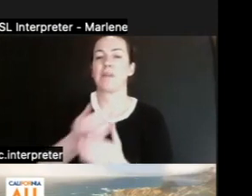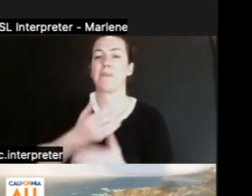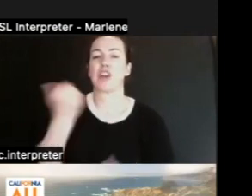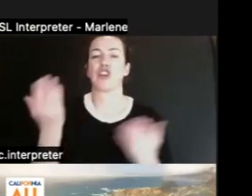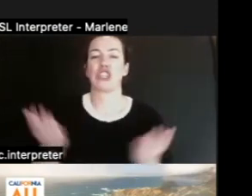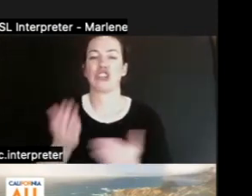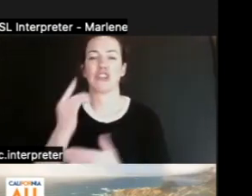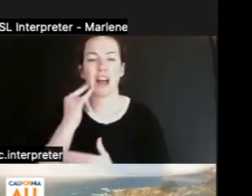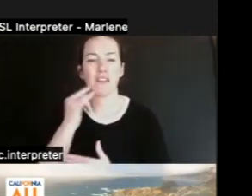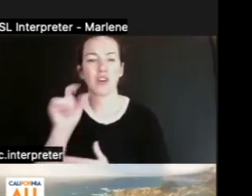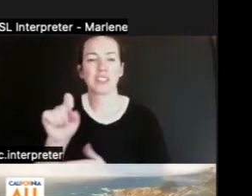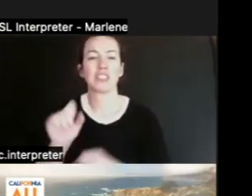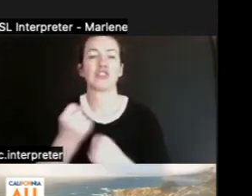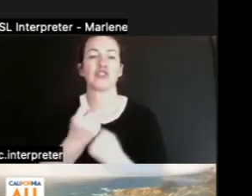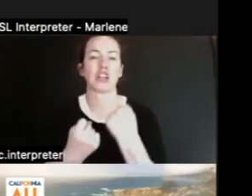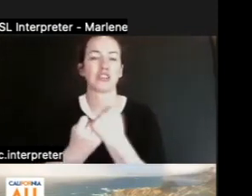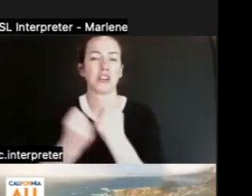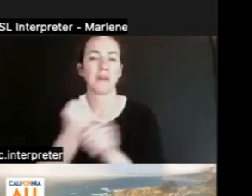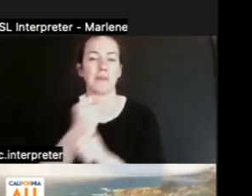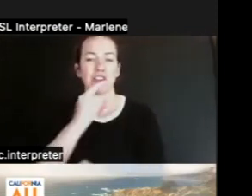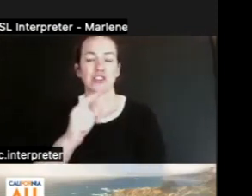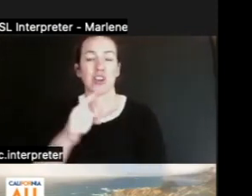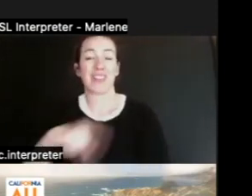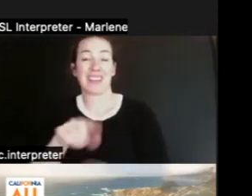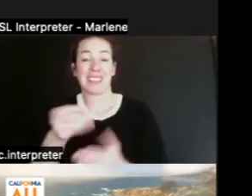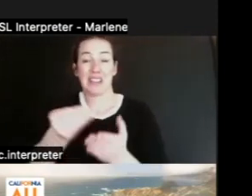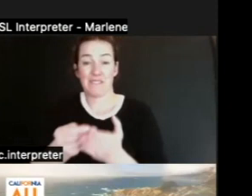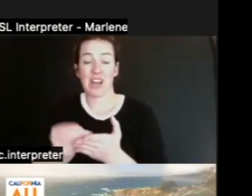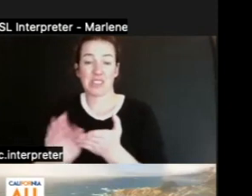some structural ways to ensure that, one, these funds land where they're most needed in urban